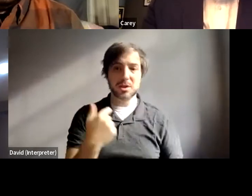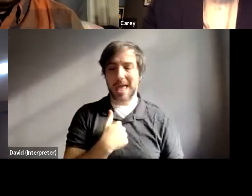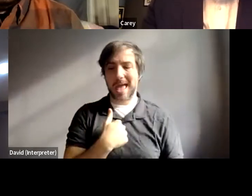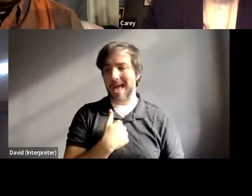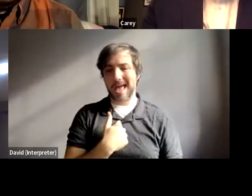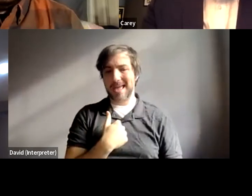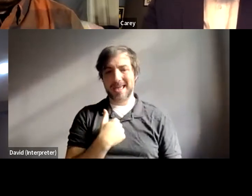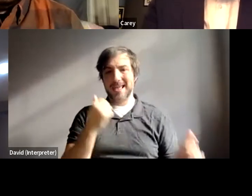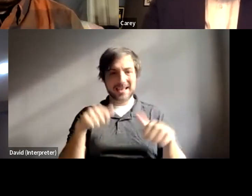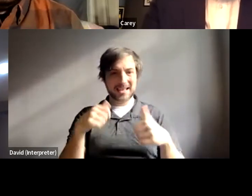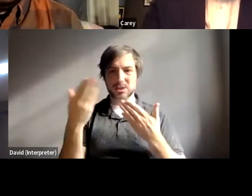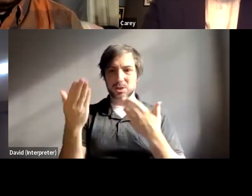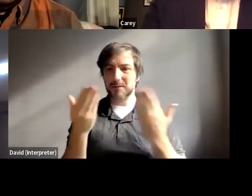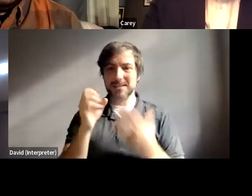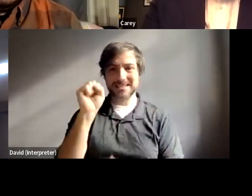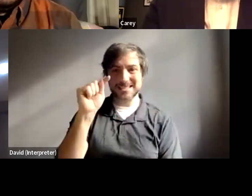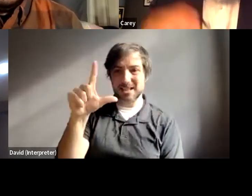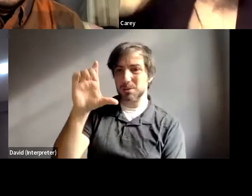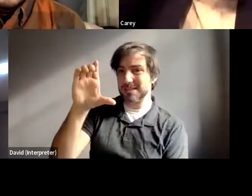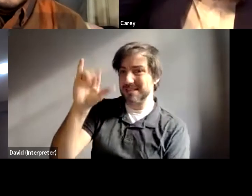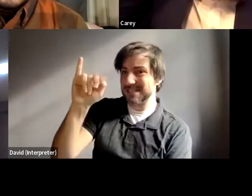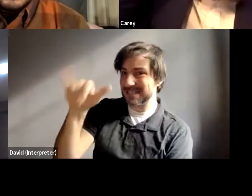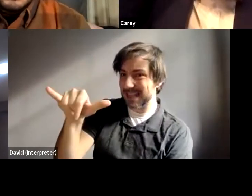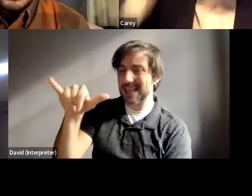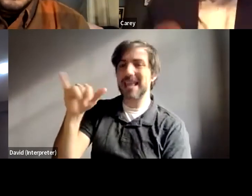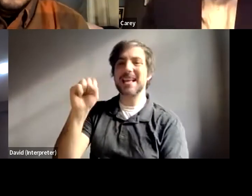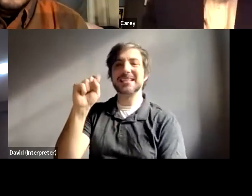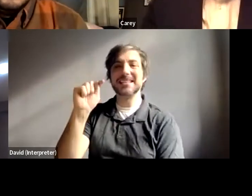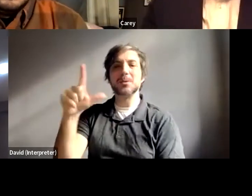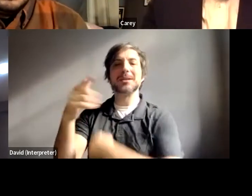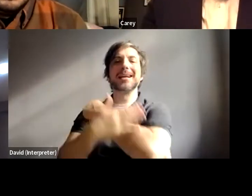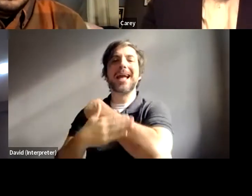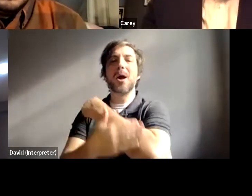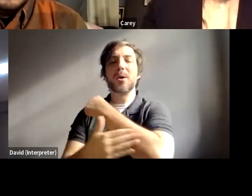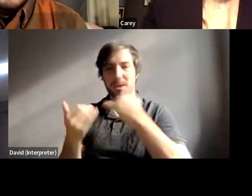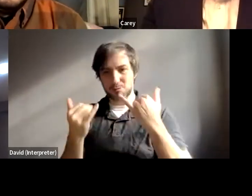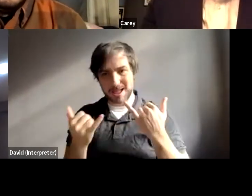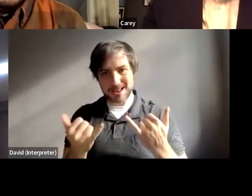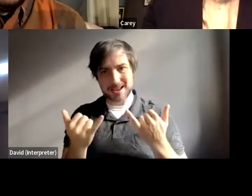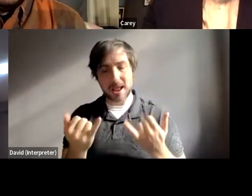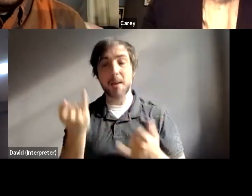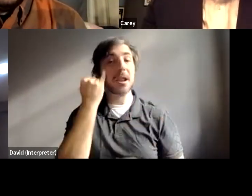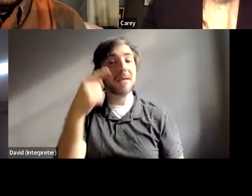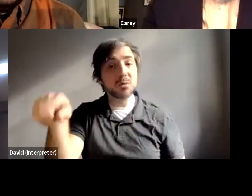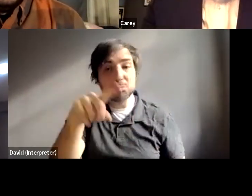as St. Louis city and St. Louis county right now. If you do need our services, and you don't qualify